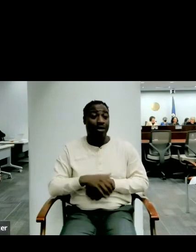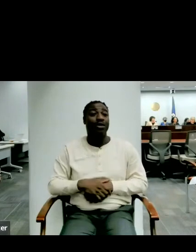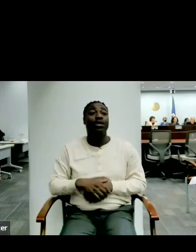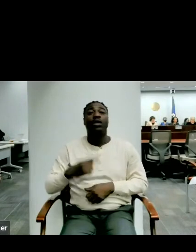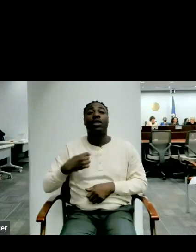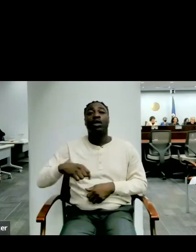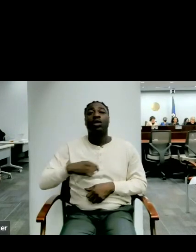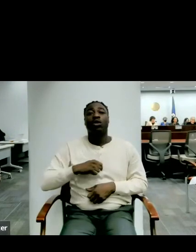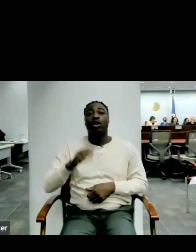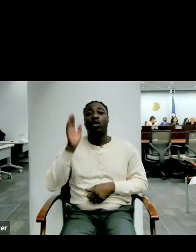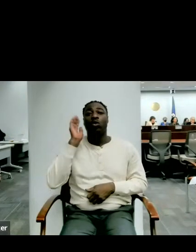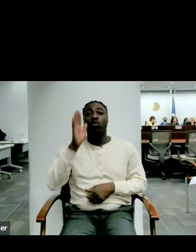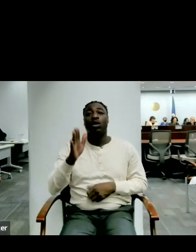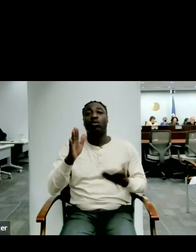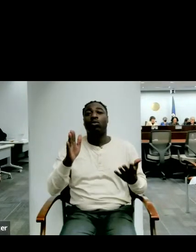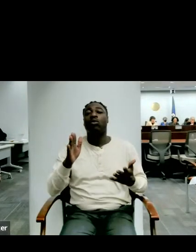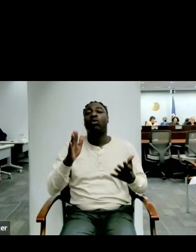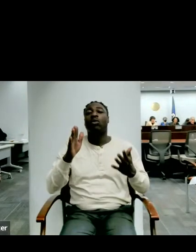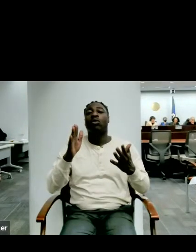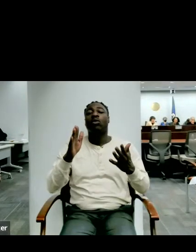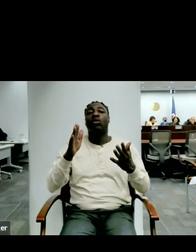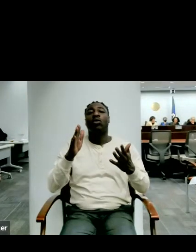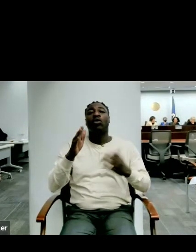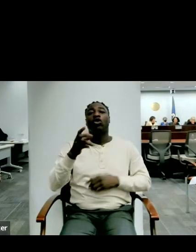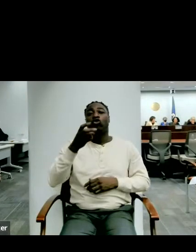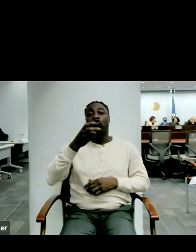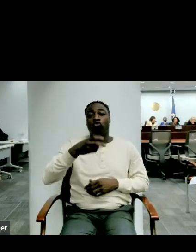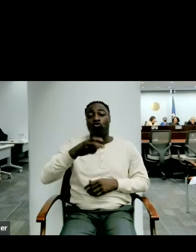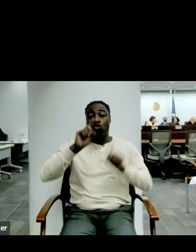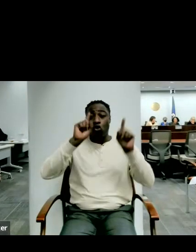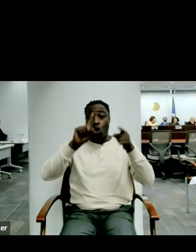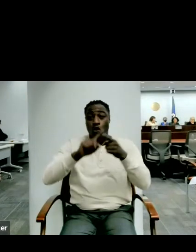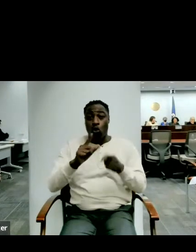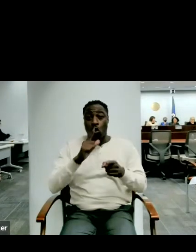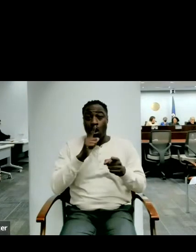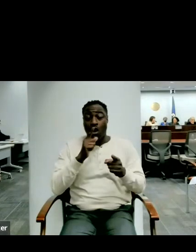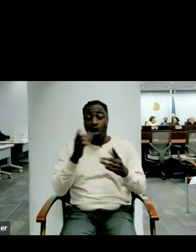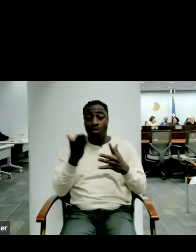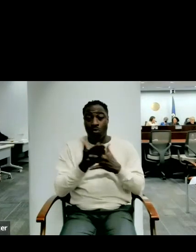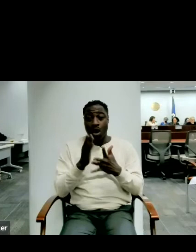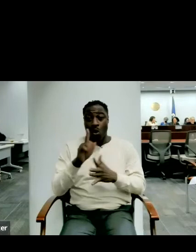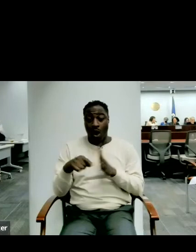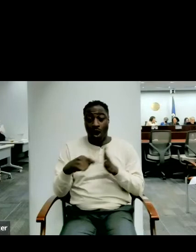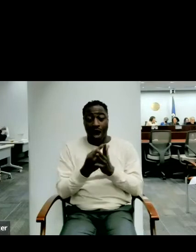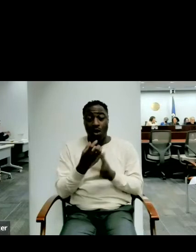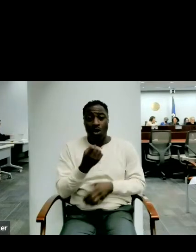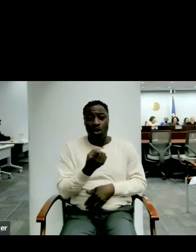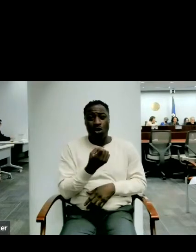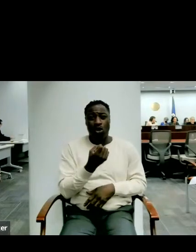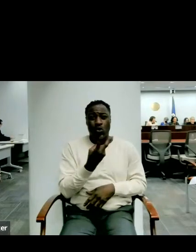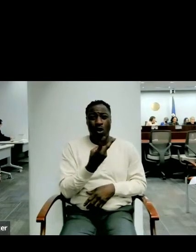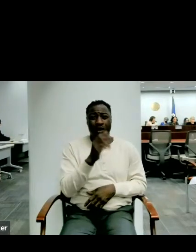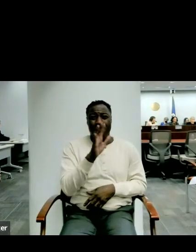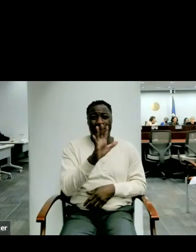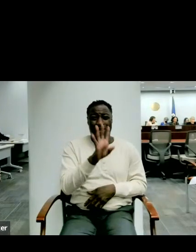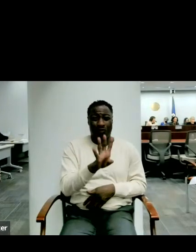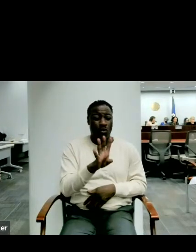we will convene this panel and we will go to a lunch break of one hour um, 12:54 is currently the time.